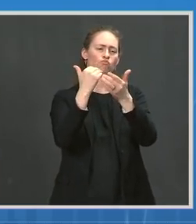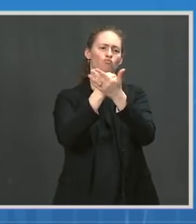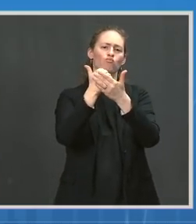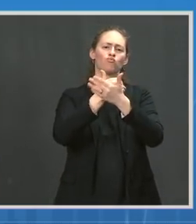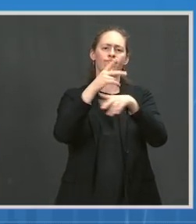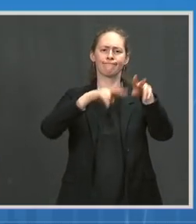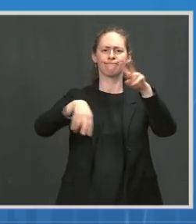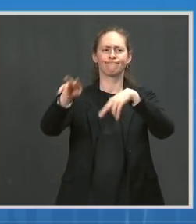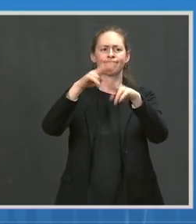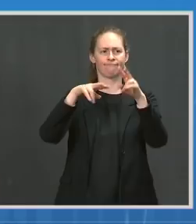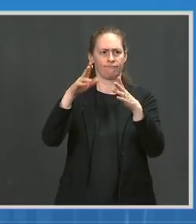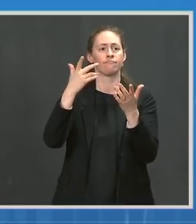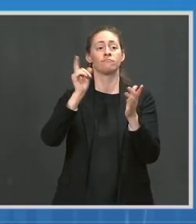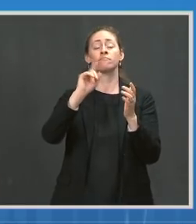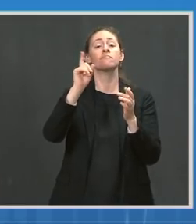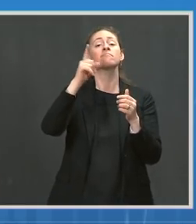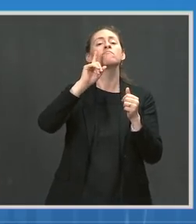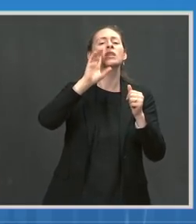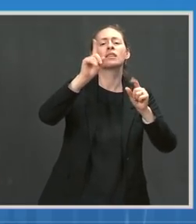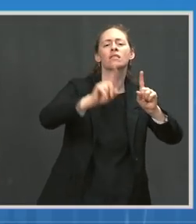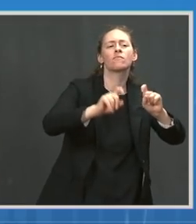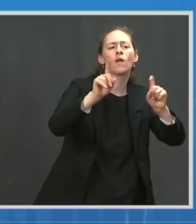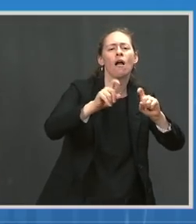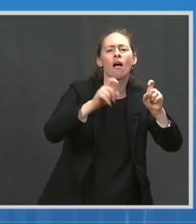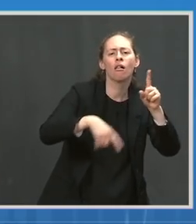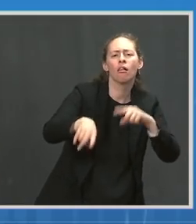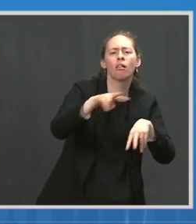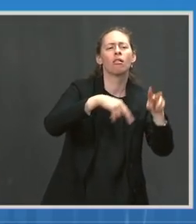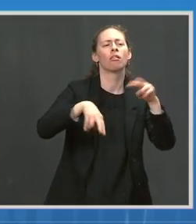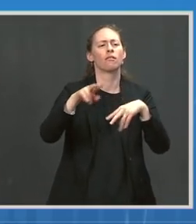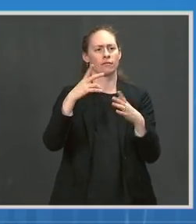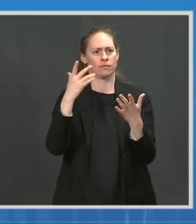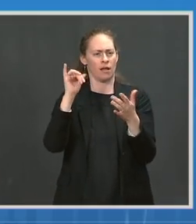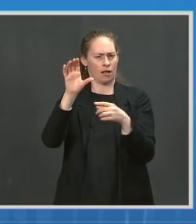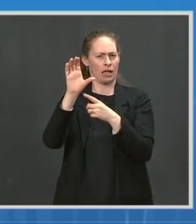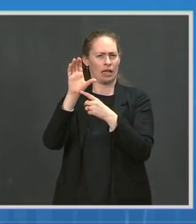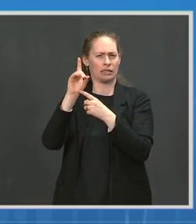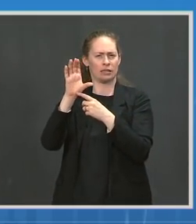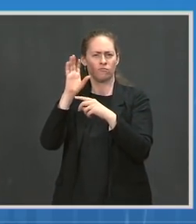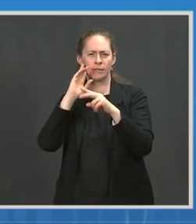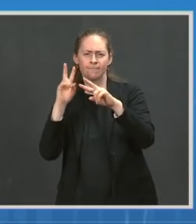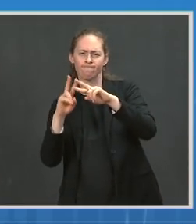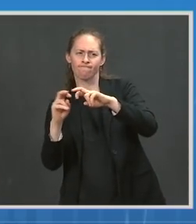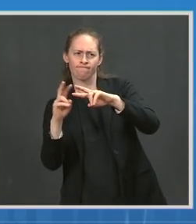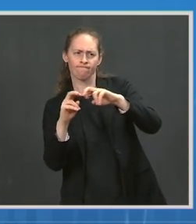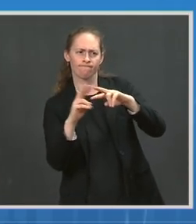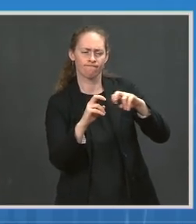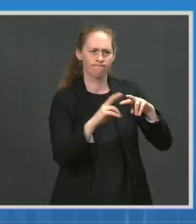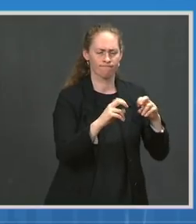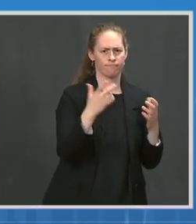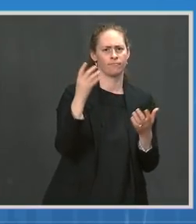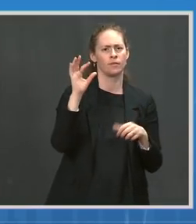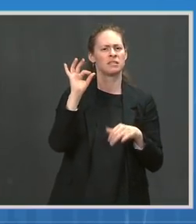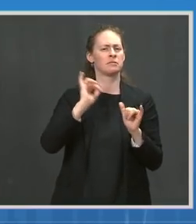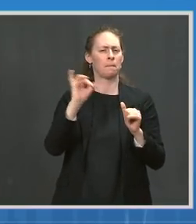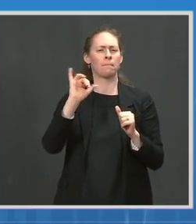There's monitoring systems by the CDC, by the FDA, and other monitoring systems.